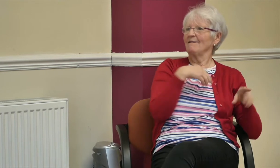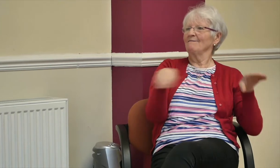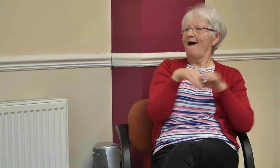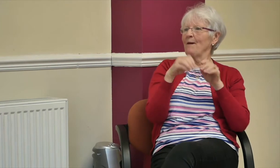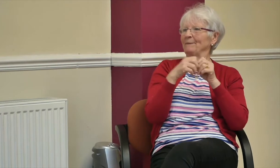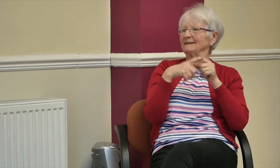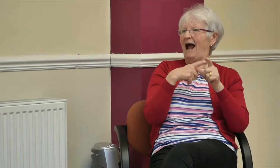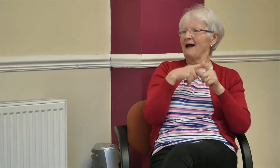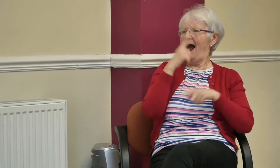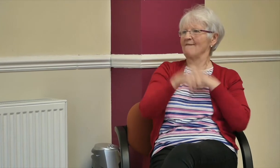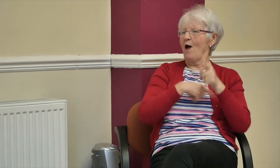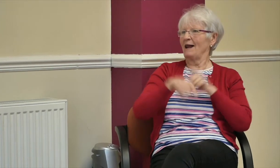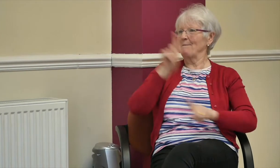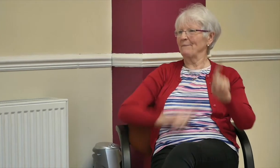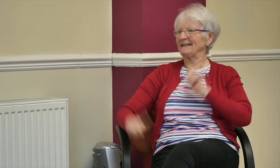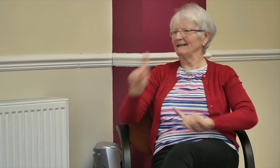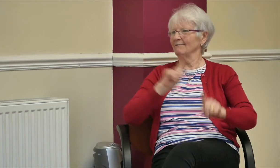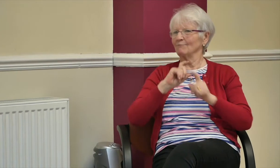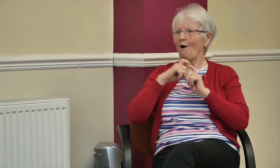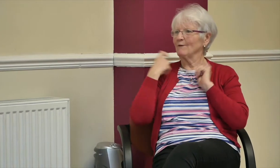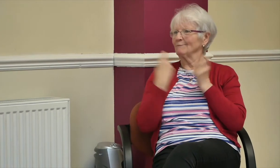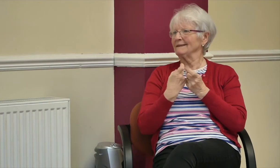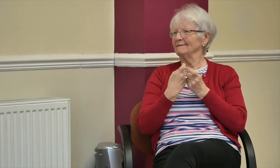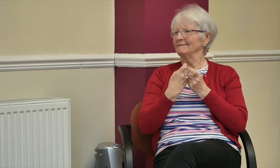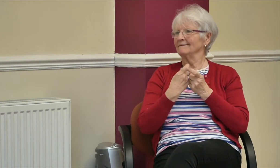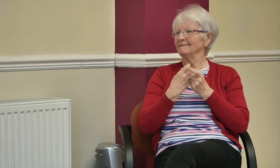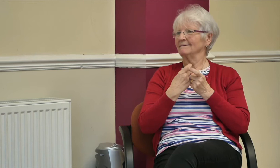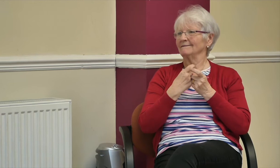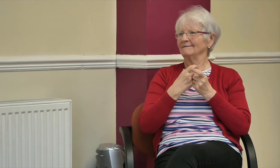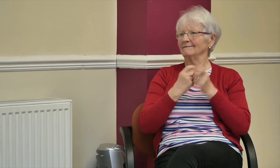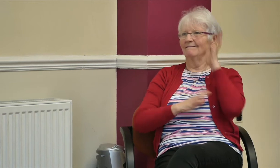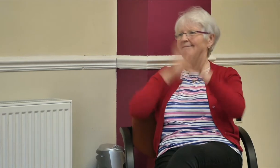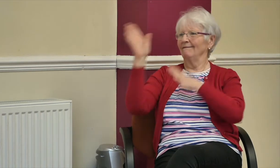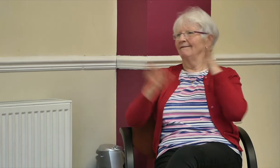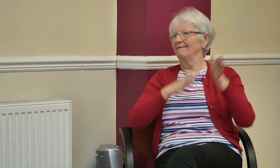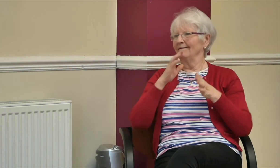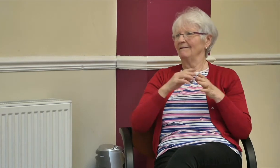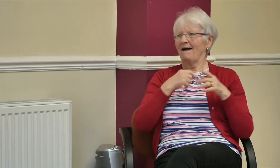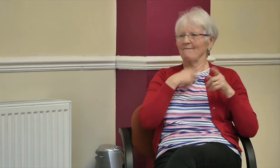Every year I would go to the British Deaf Association's congress. It would move to different places.